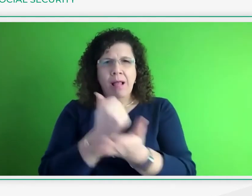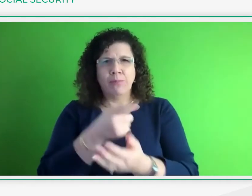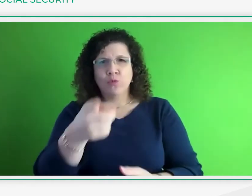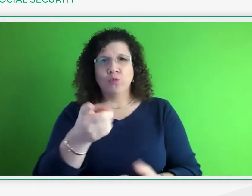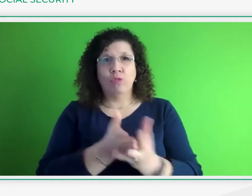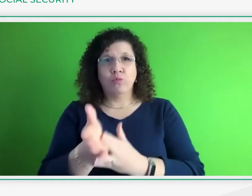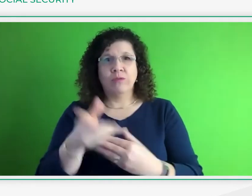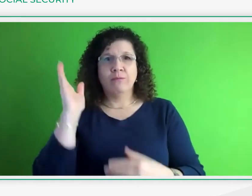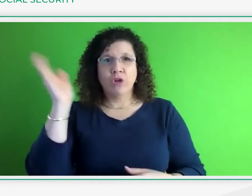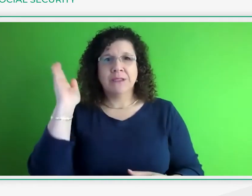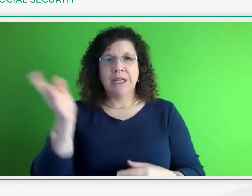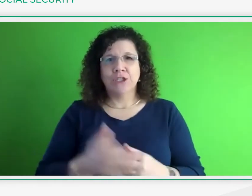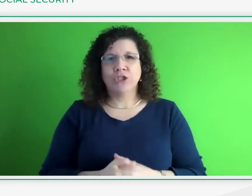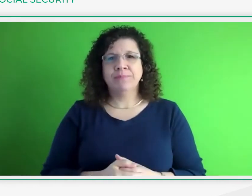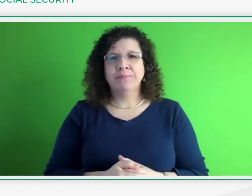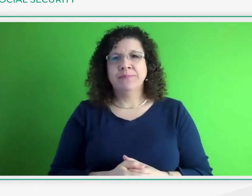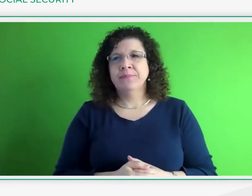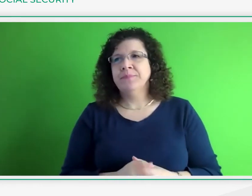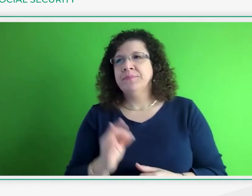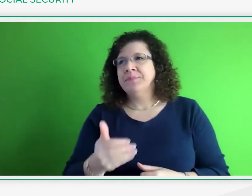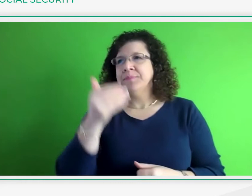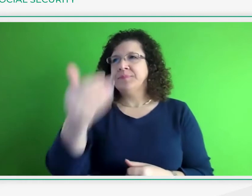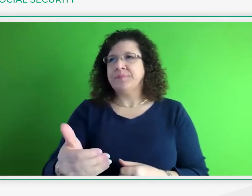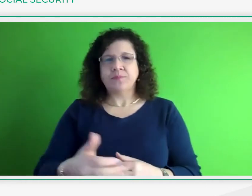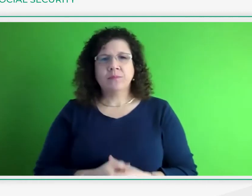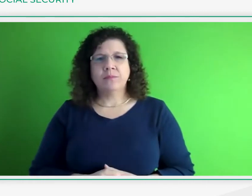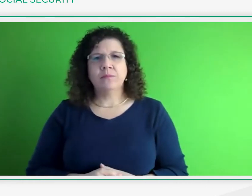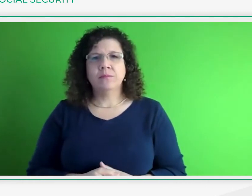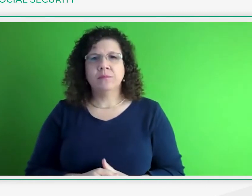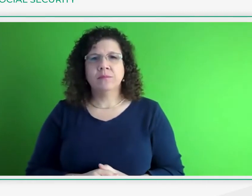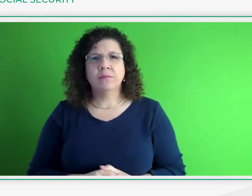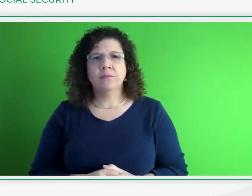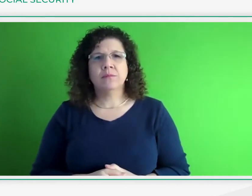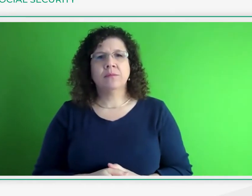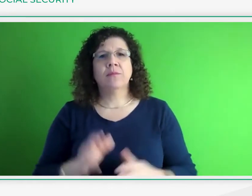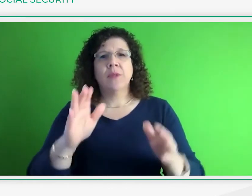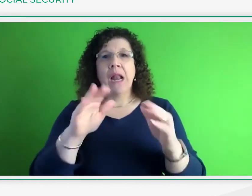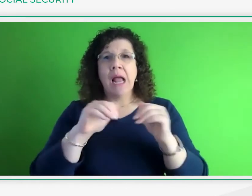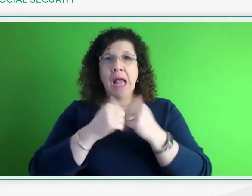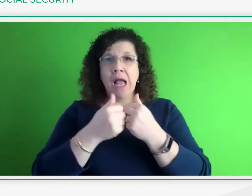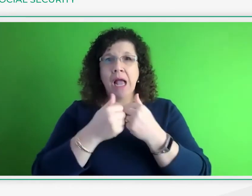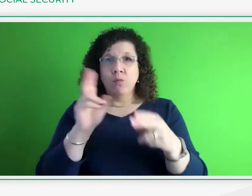Tech chat and support will be there to help you during the presentation. Next slide.